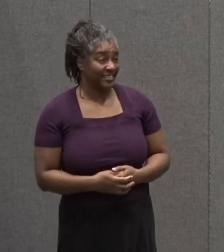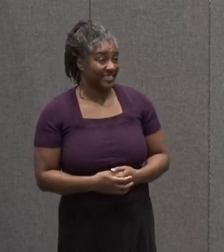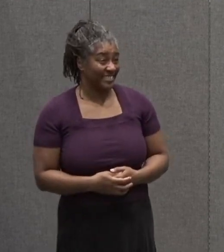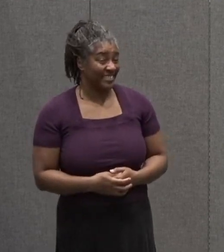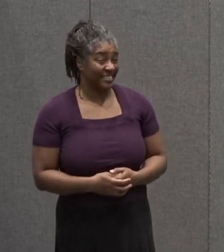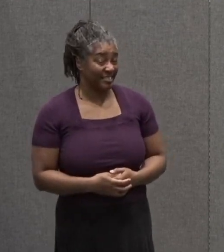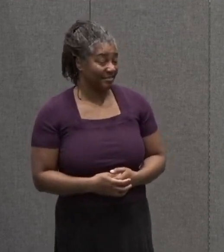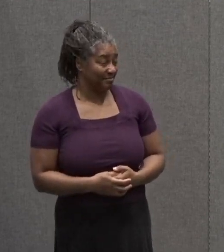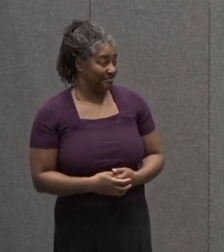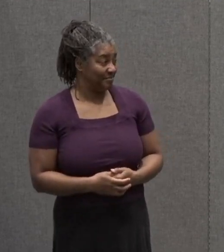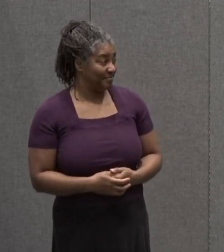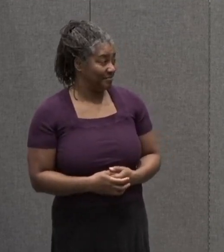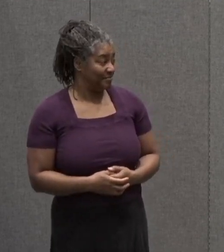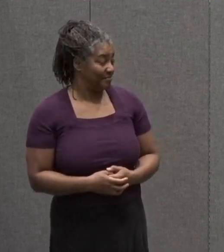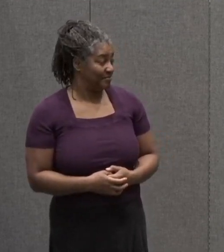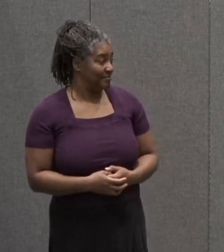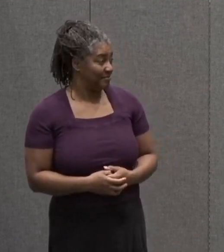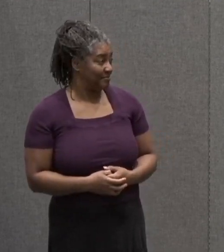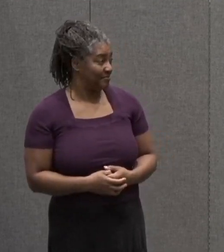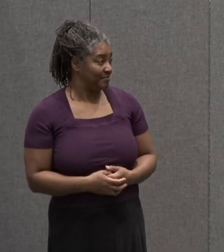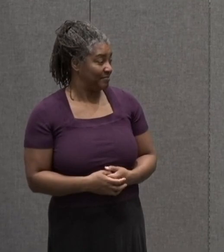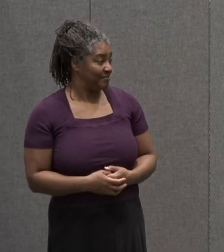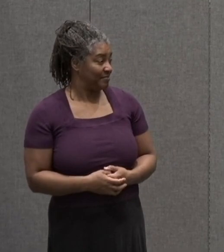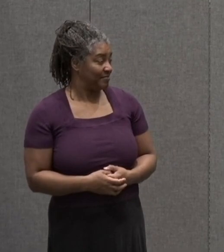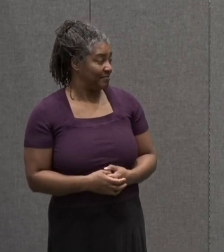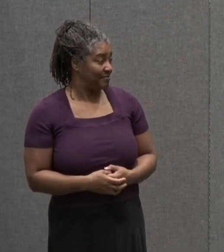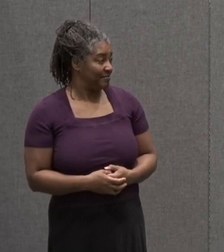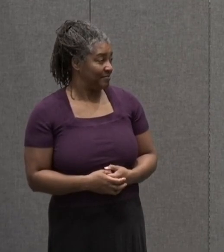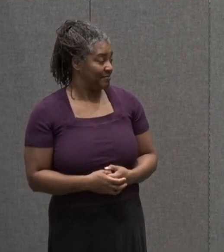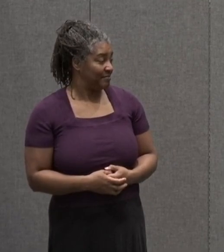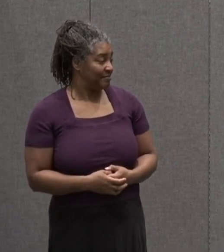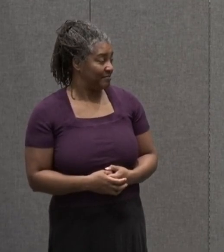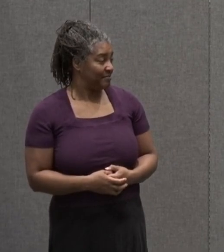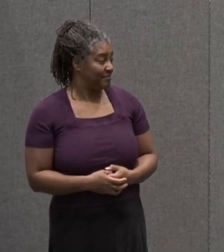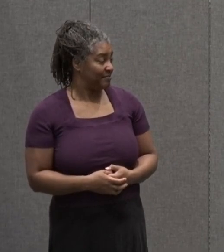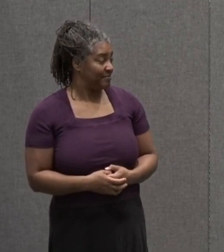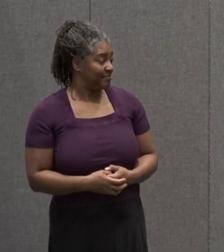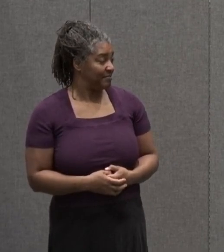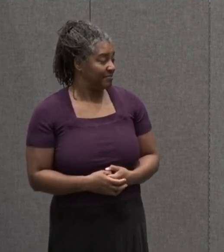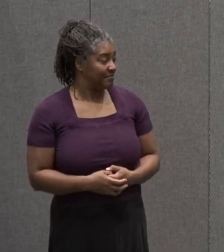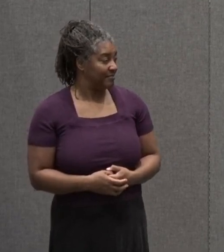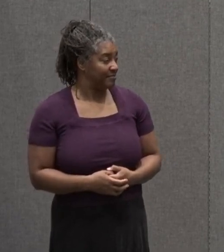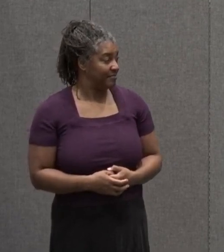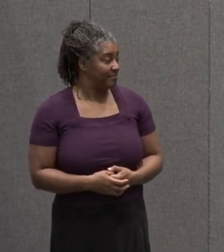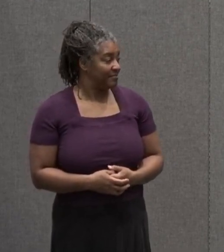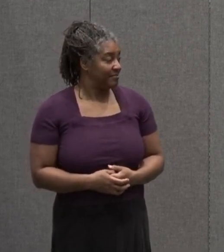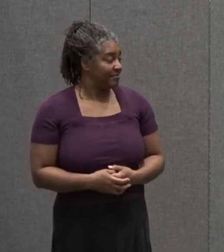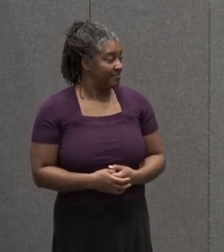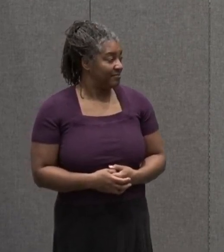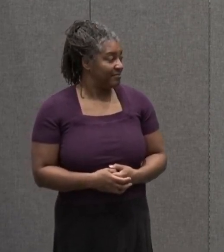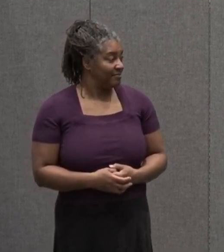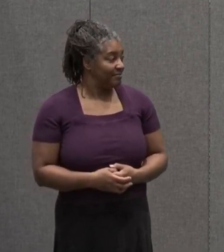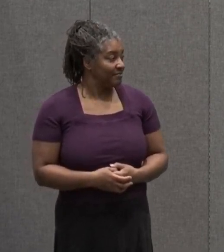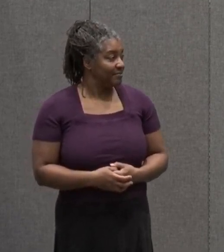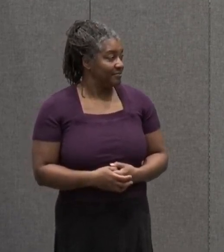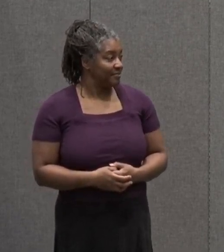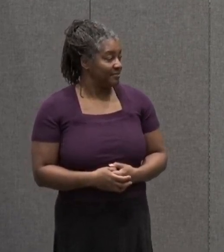Jumping jacks will strengthen your back (screaming) Jumping jacks will strengthen your back Every little cell is happy and well Jumping jacks will strengthen your back